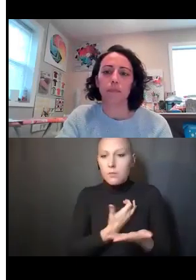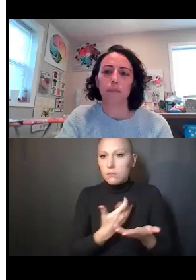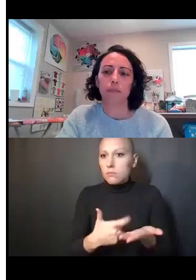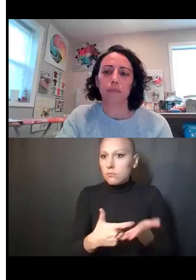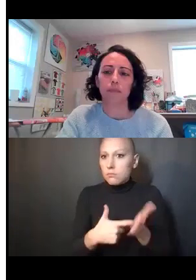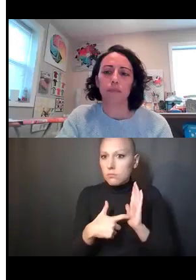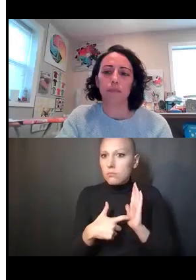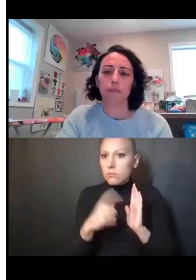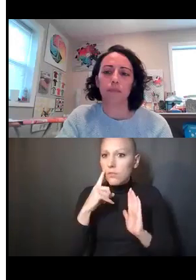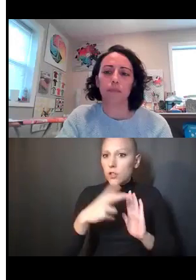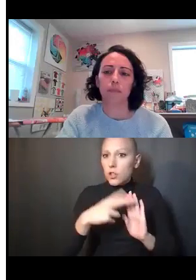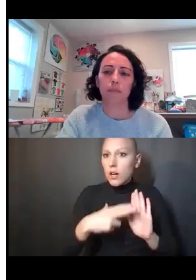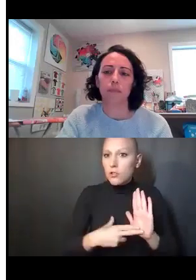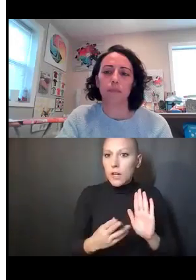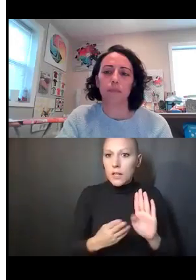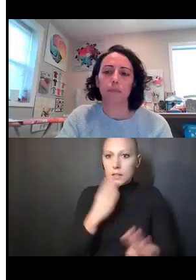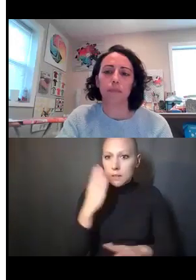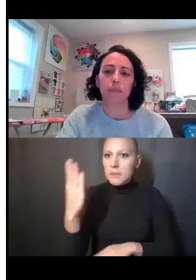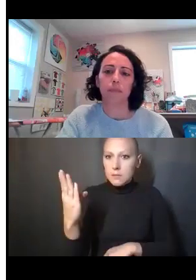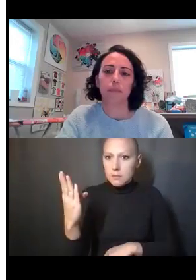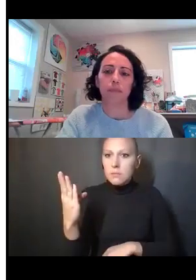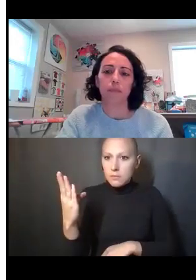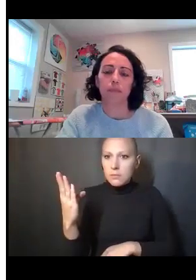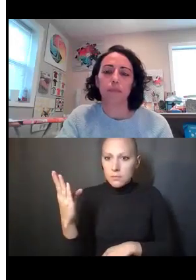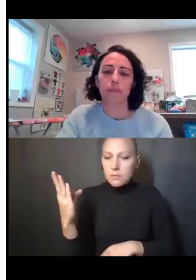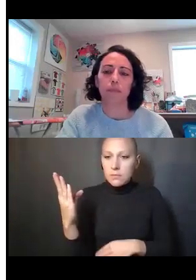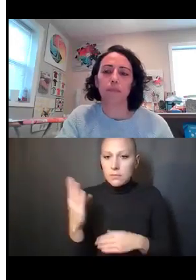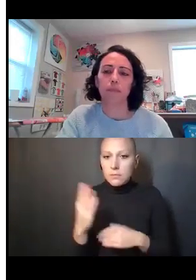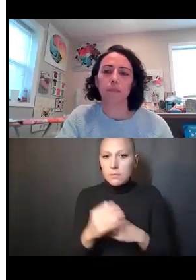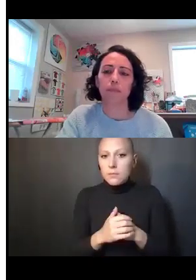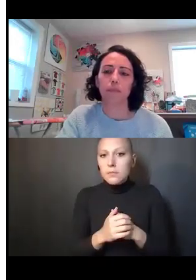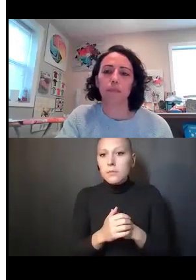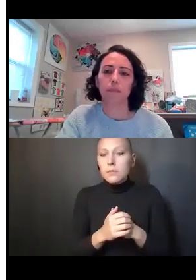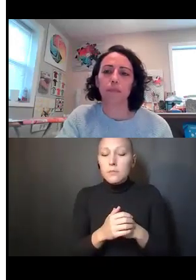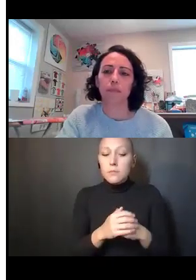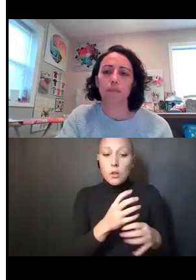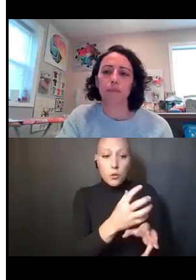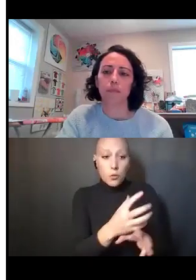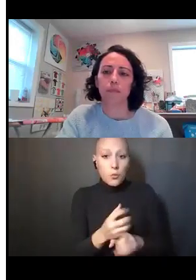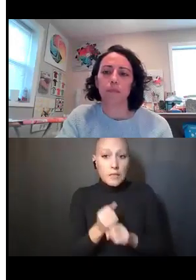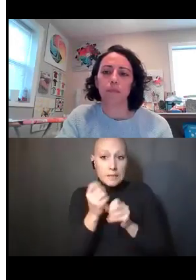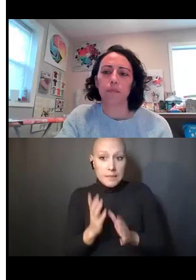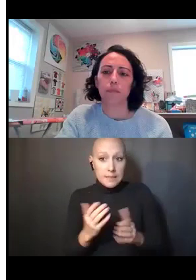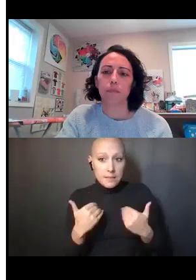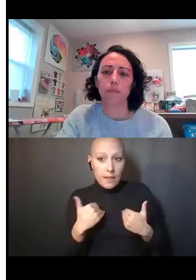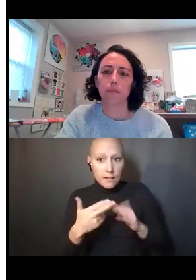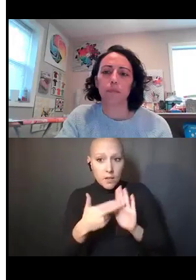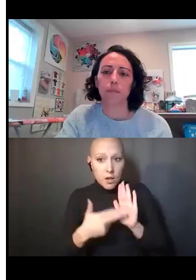to be submitted to us so that the recipients have it, we have it, we can translate it .. .